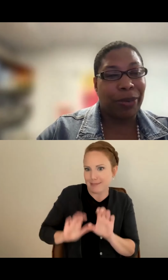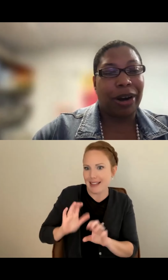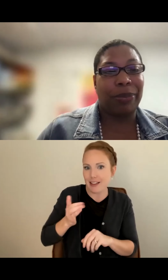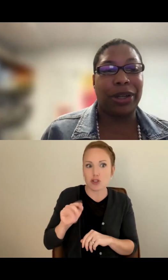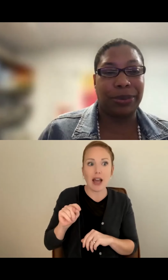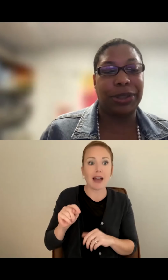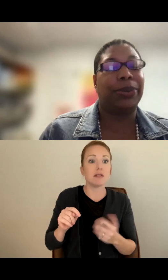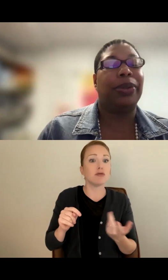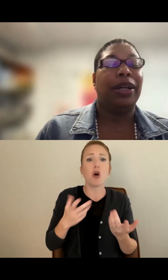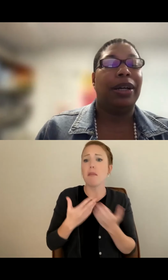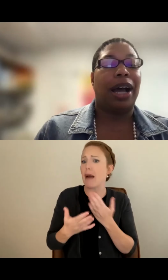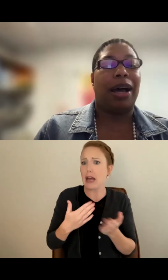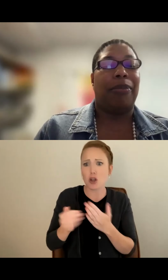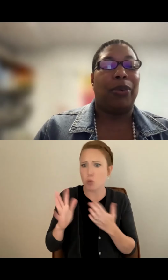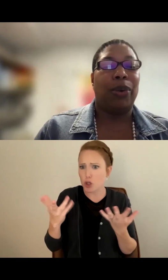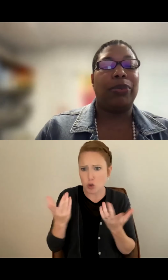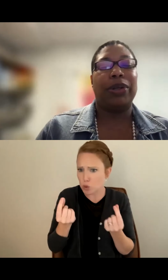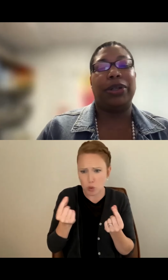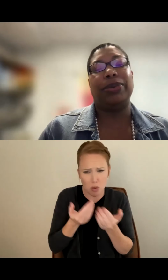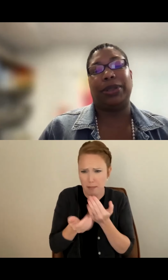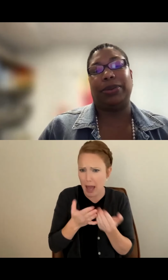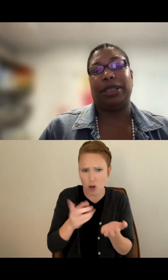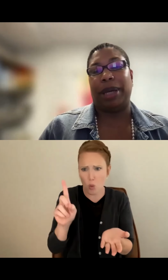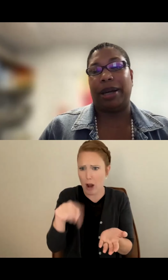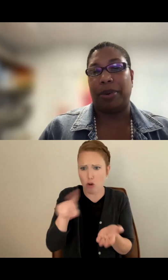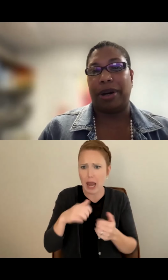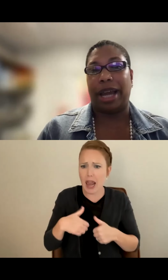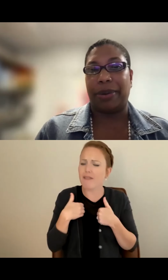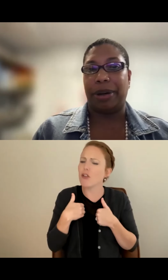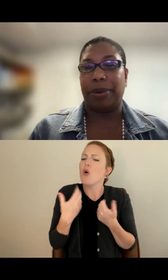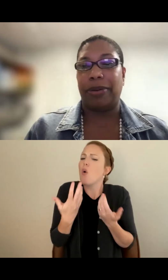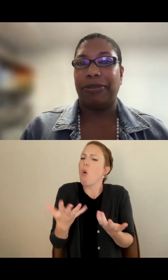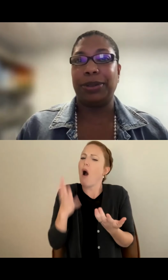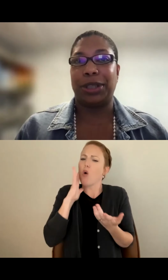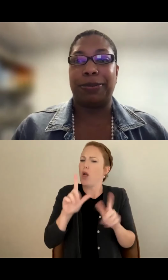where you are or what you do, what will you do to make a more equitable future?